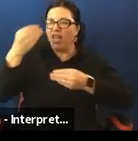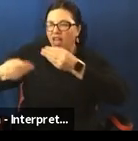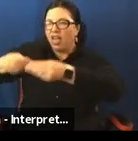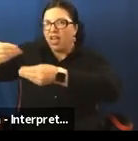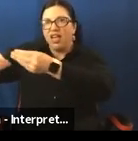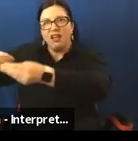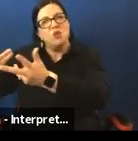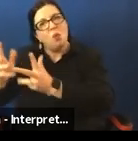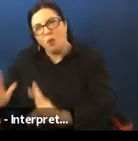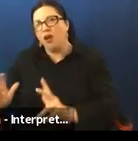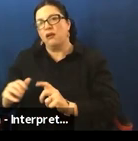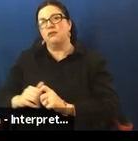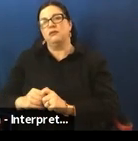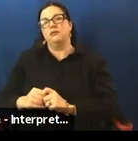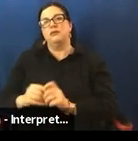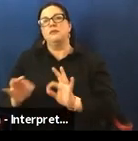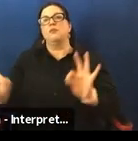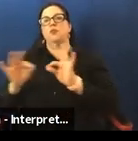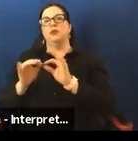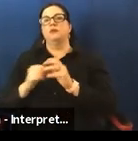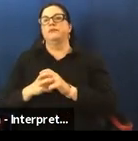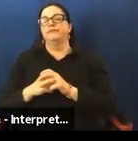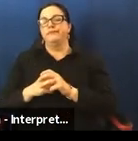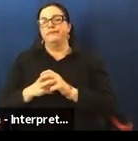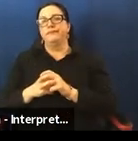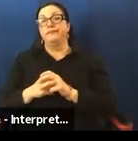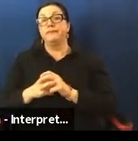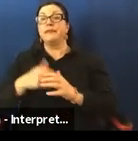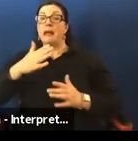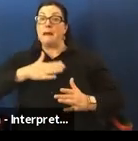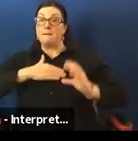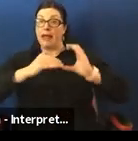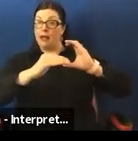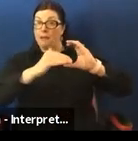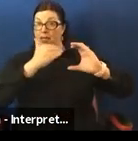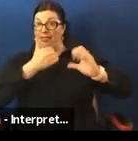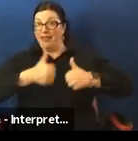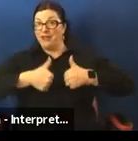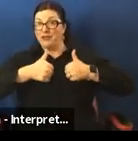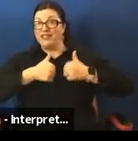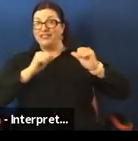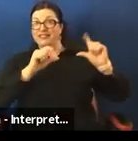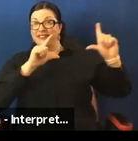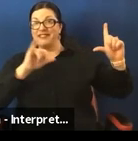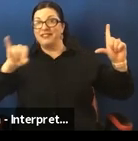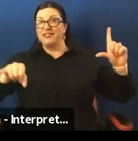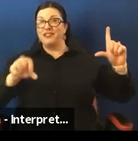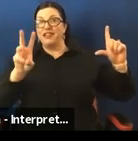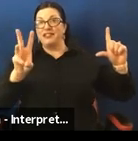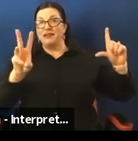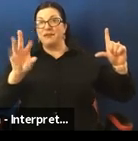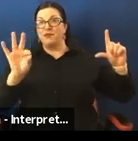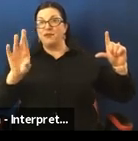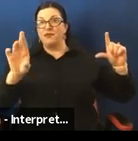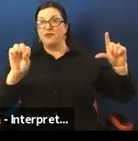Jason Williams: And my my email is super easy. So no excuse. If you have something you want to talk about J. W. Fresno super easy@gmail.com or Google Brain lives.